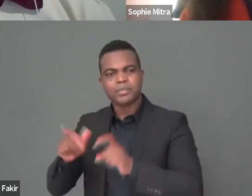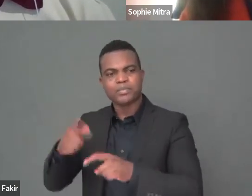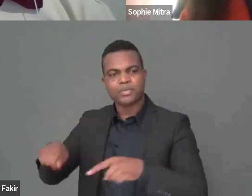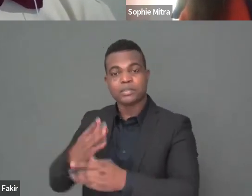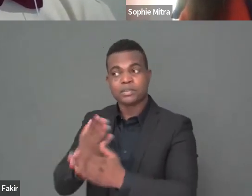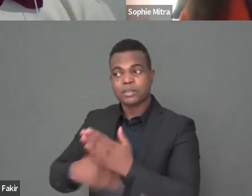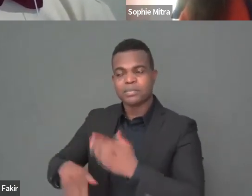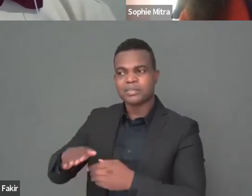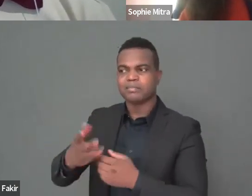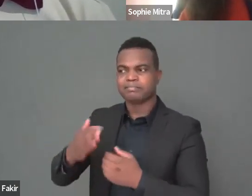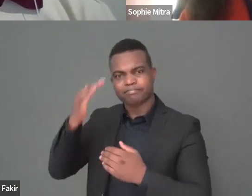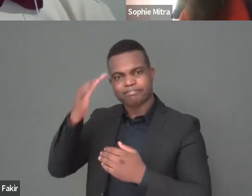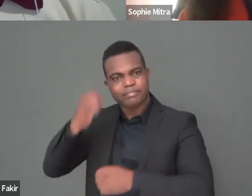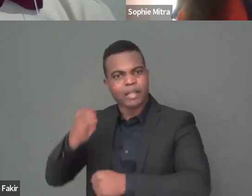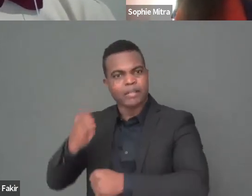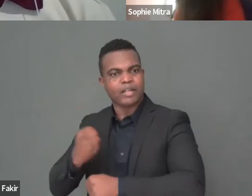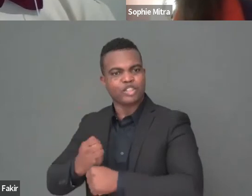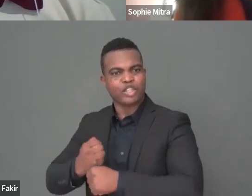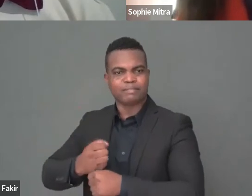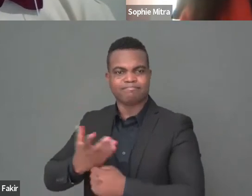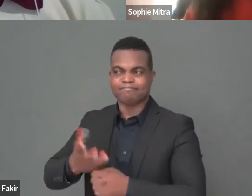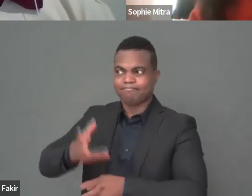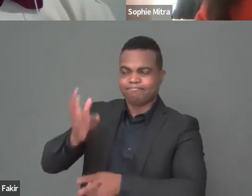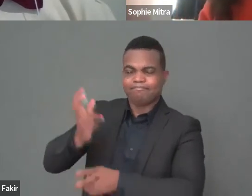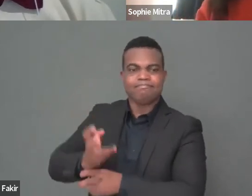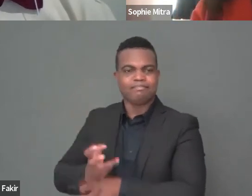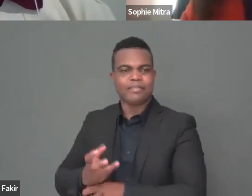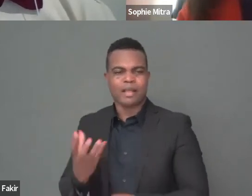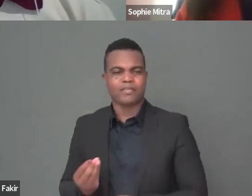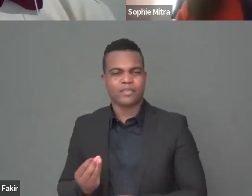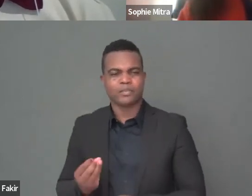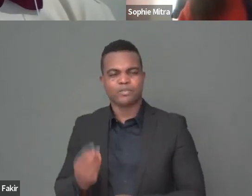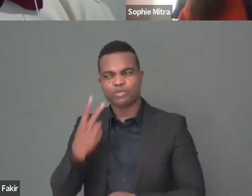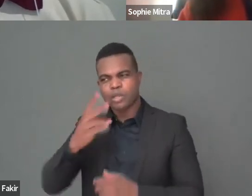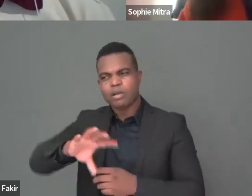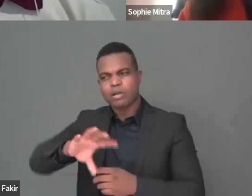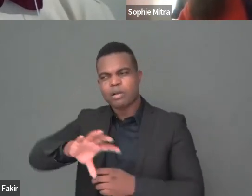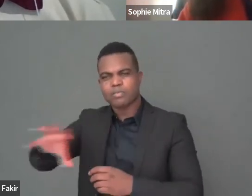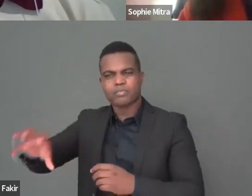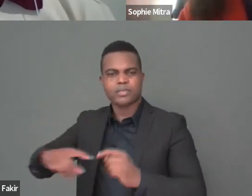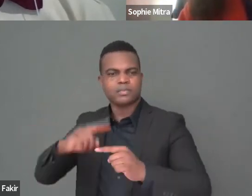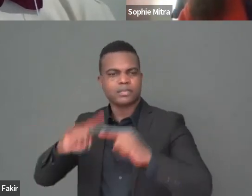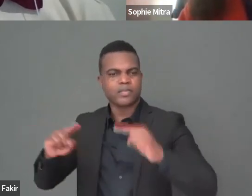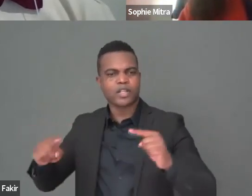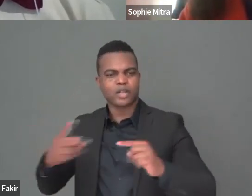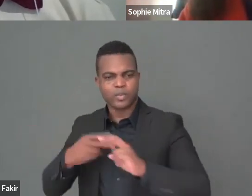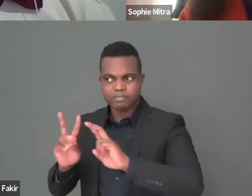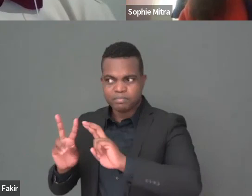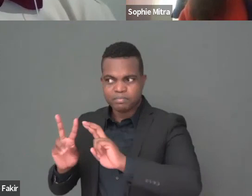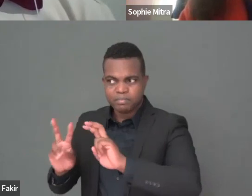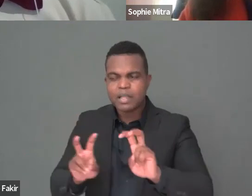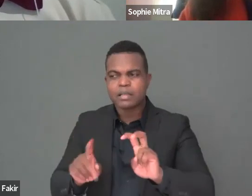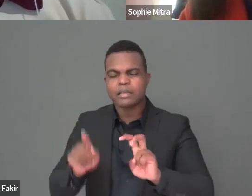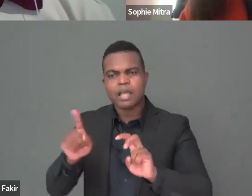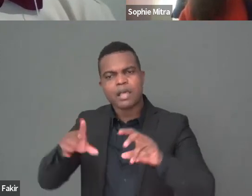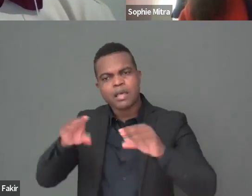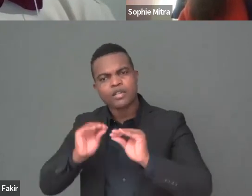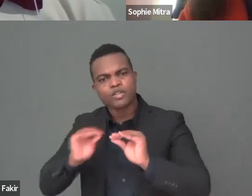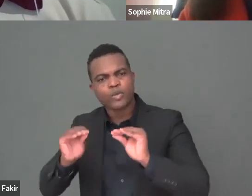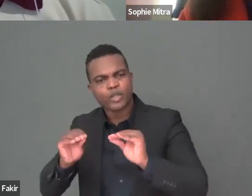Sophie Mitra: The results are not going to surprise, many of the global disability summit attendees so just two key findings i'll highlight first.